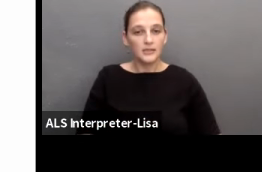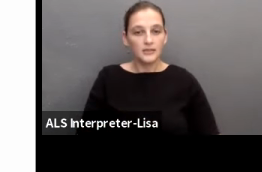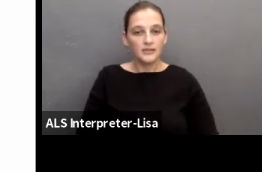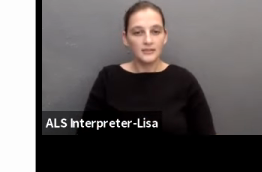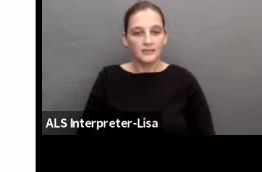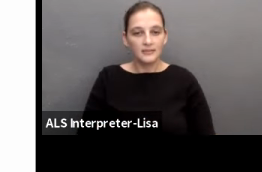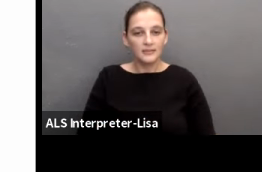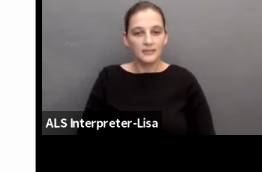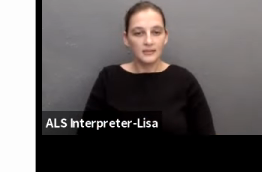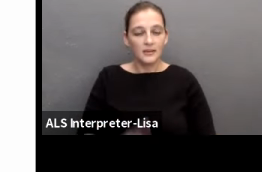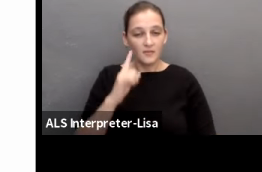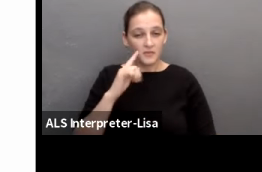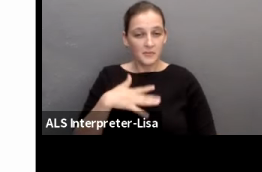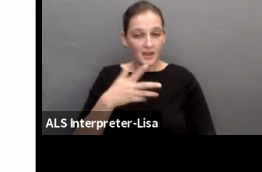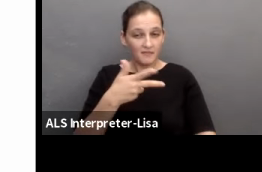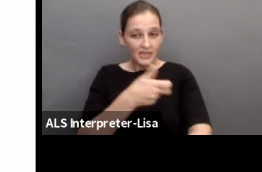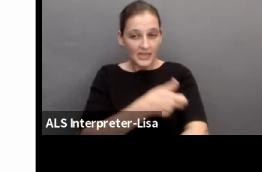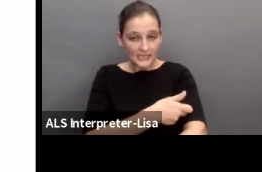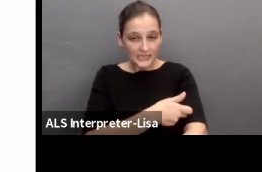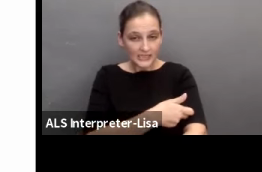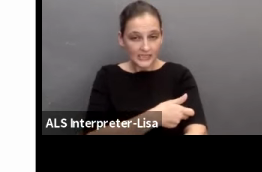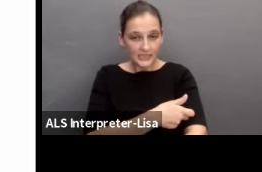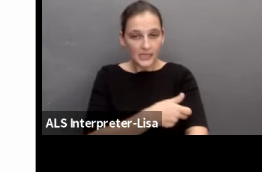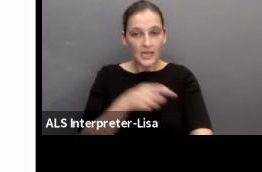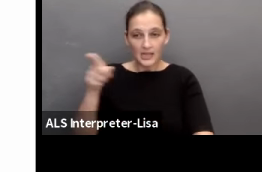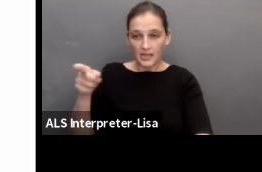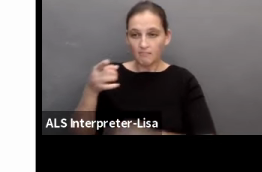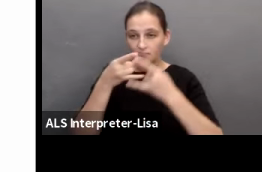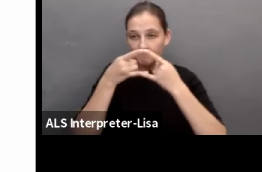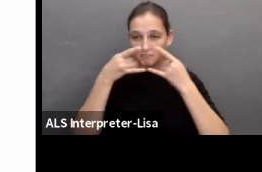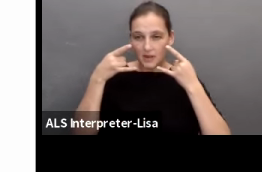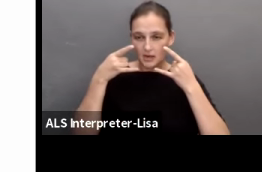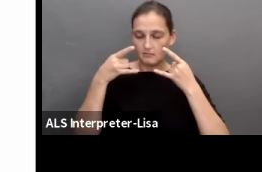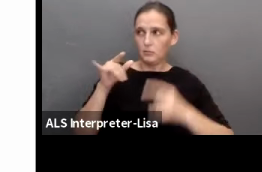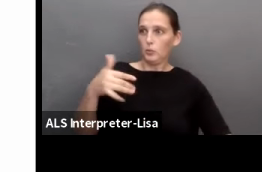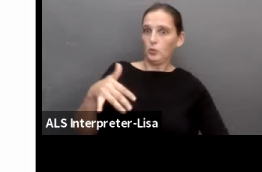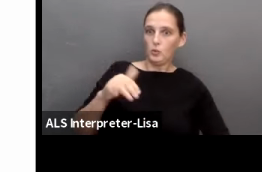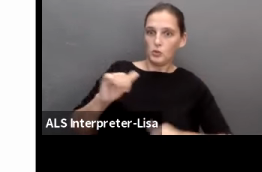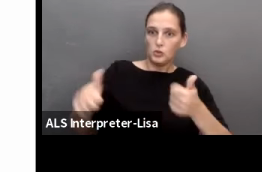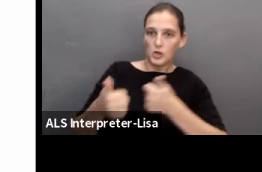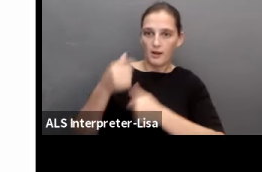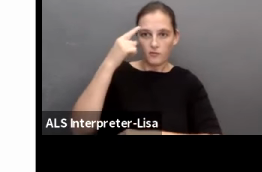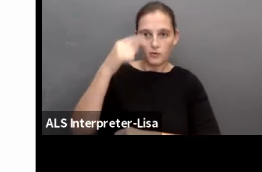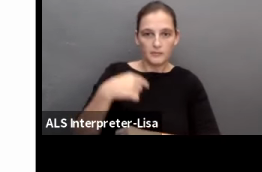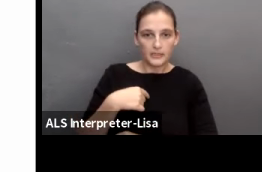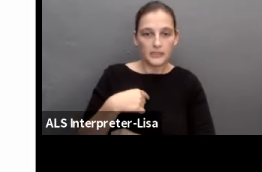their masks on. That was a challenge for me because I couldn't